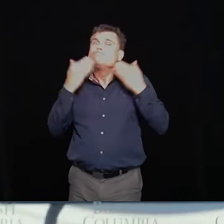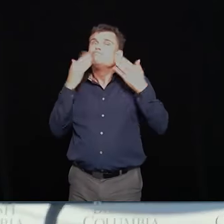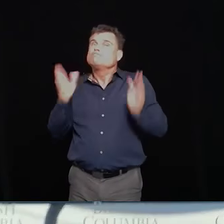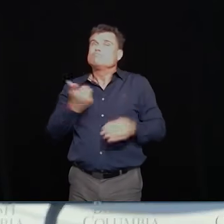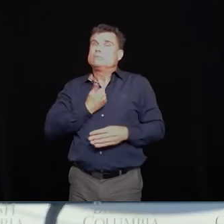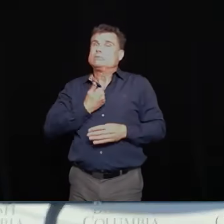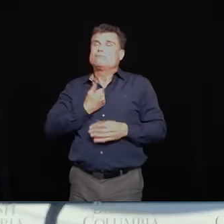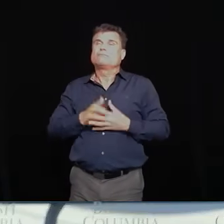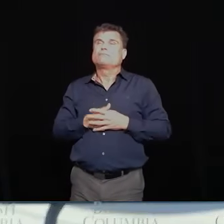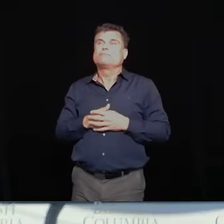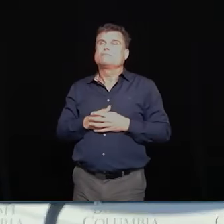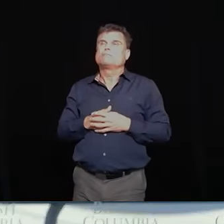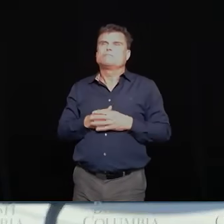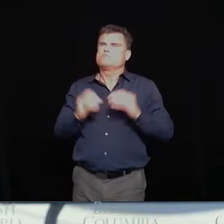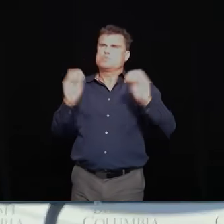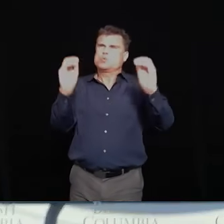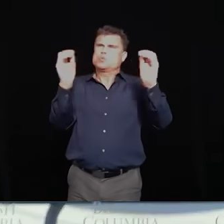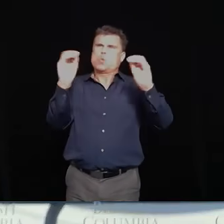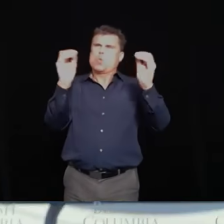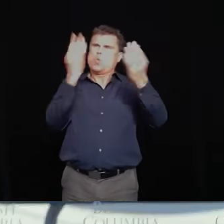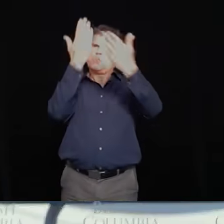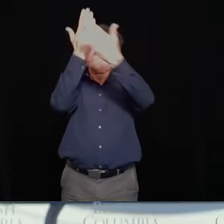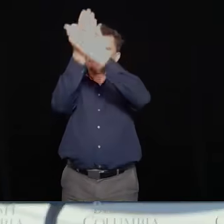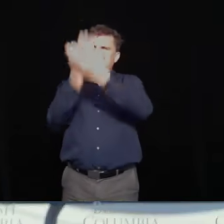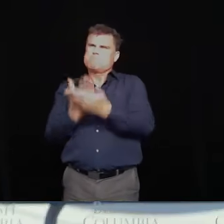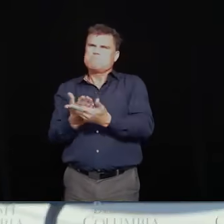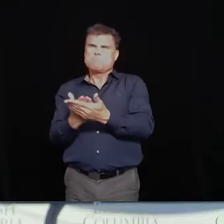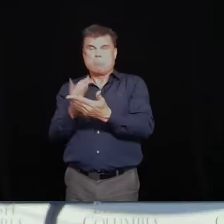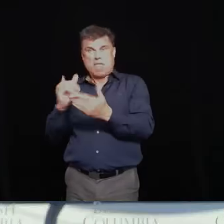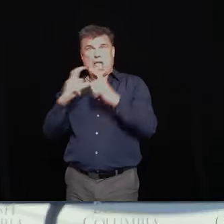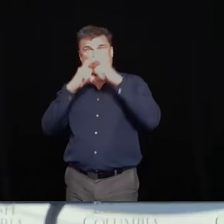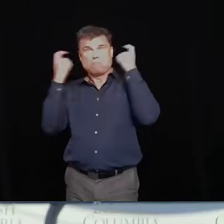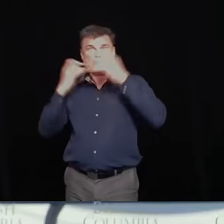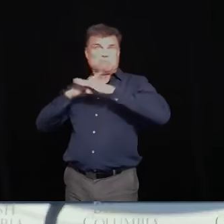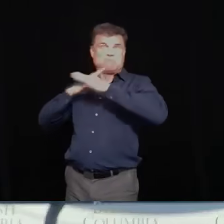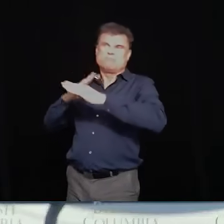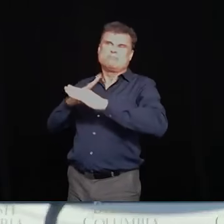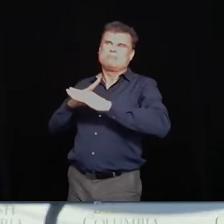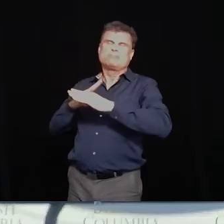of young people there going back into worker they may be working already are there going